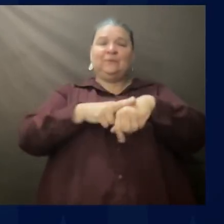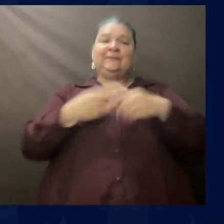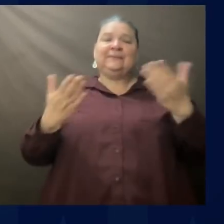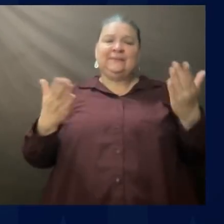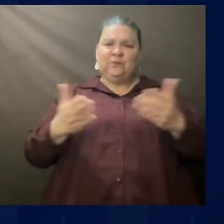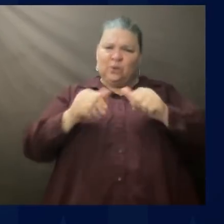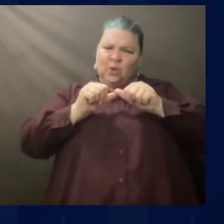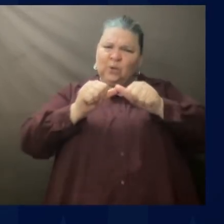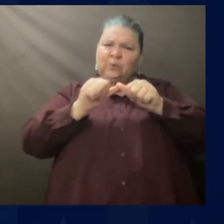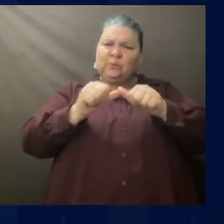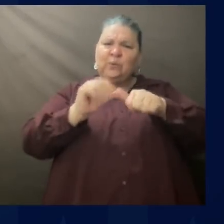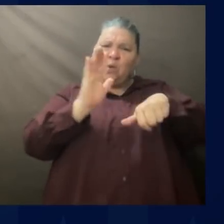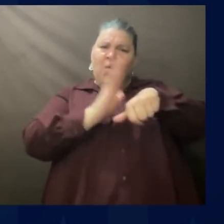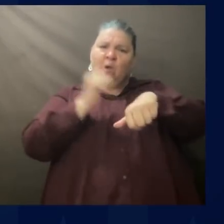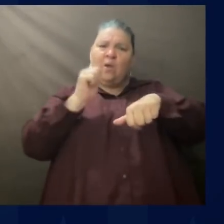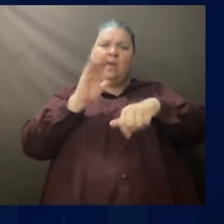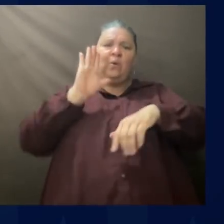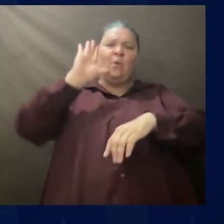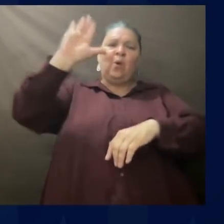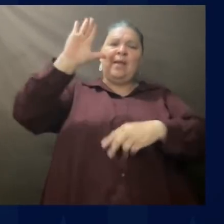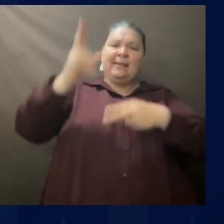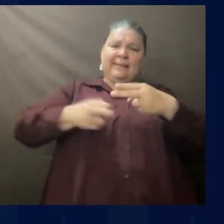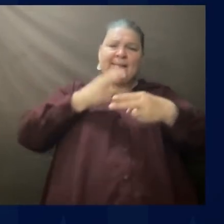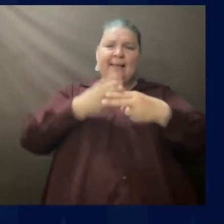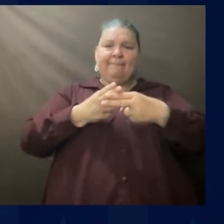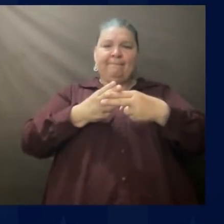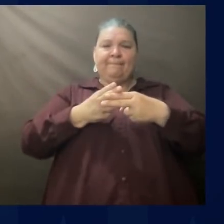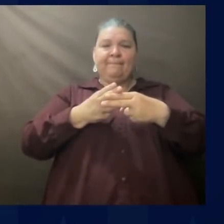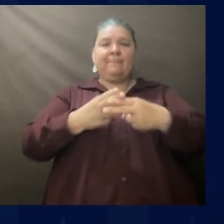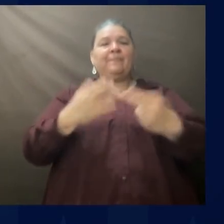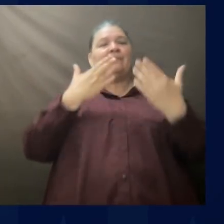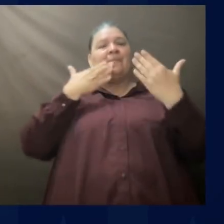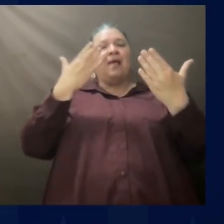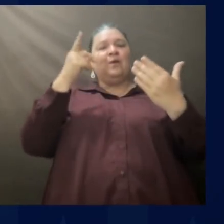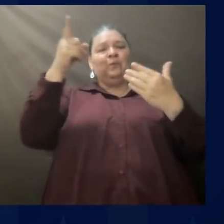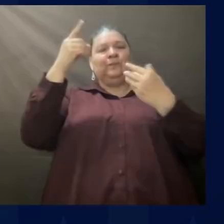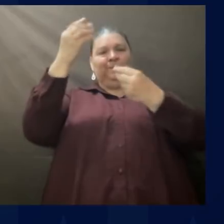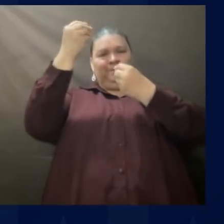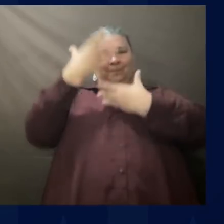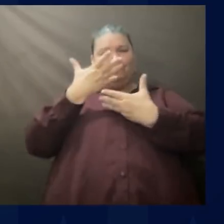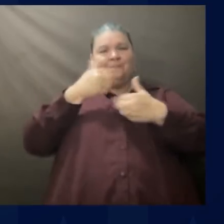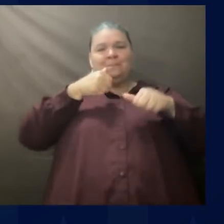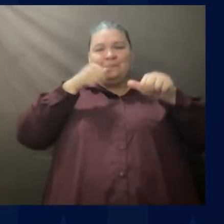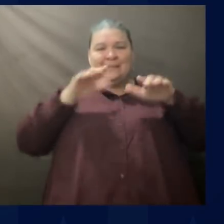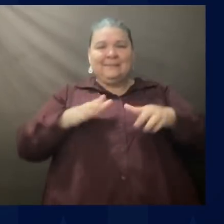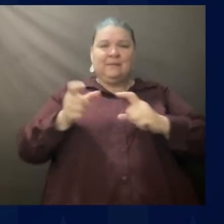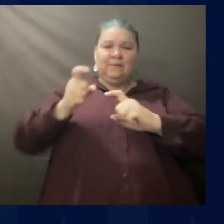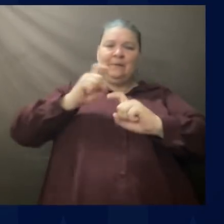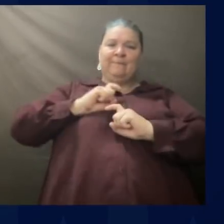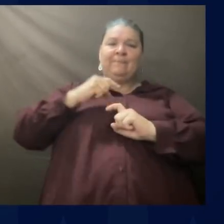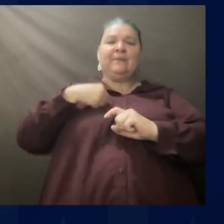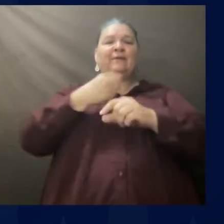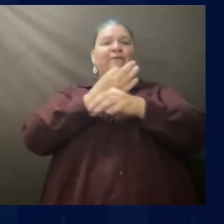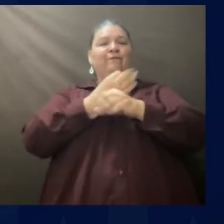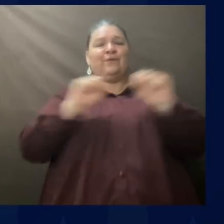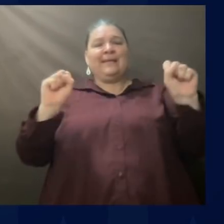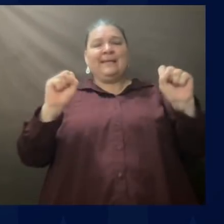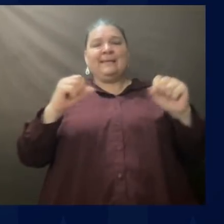I thank you for the blessings you have bestowed upon us and the freedoms we enjoy because of your righteous right arm.